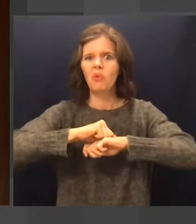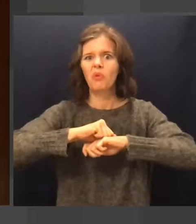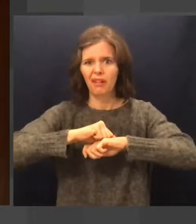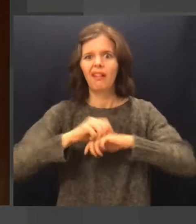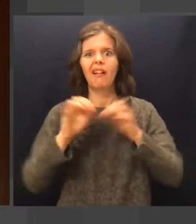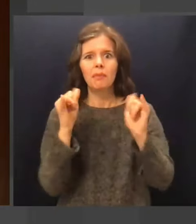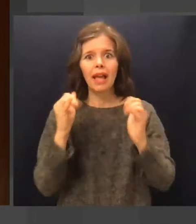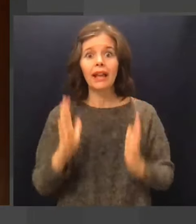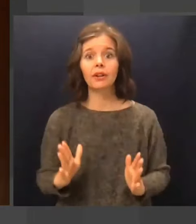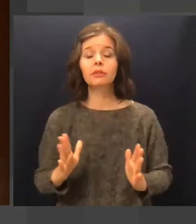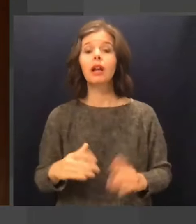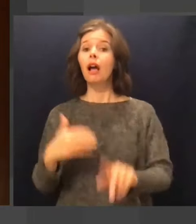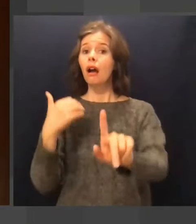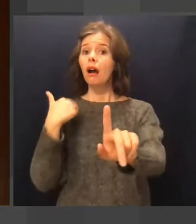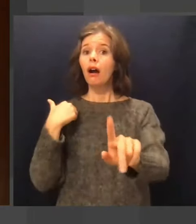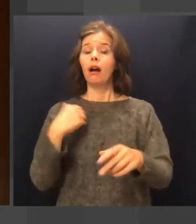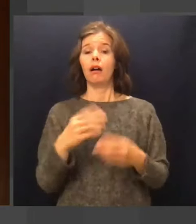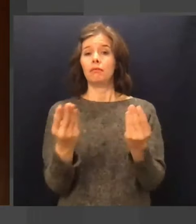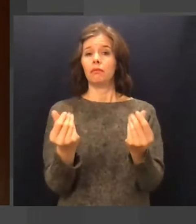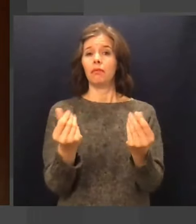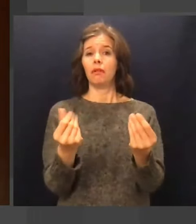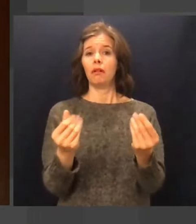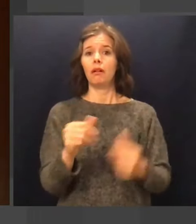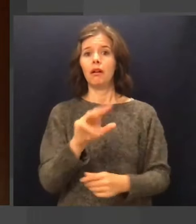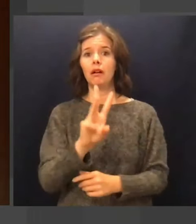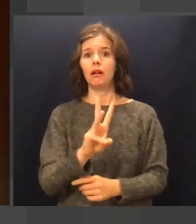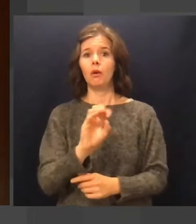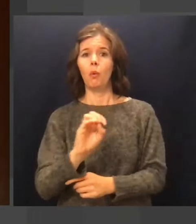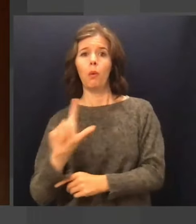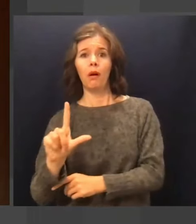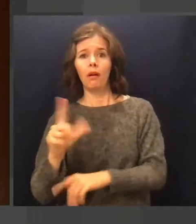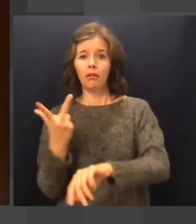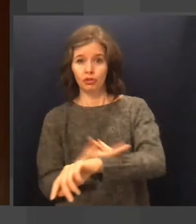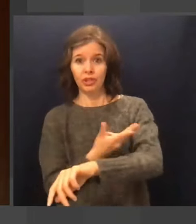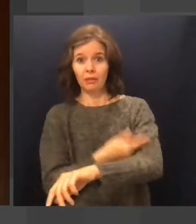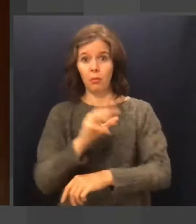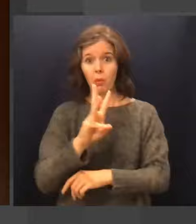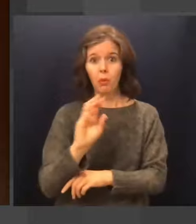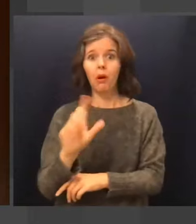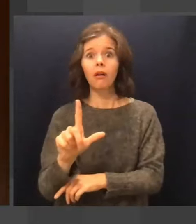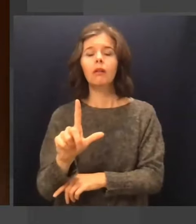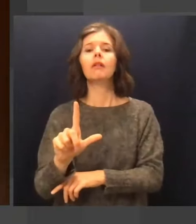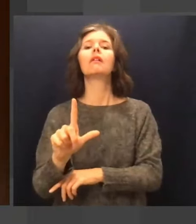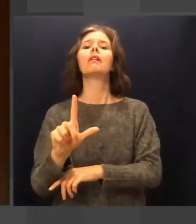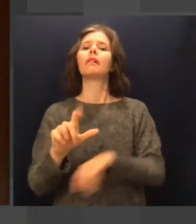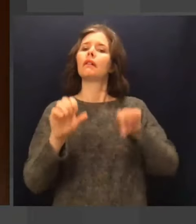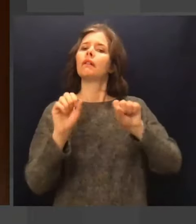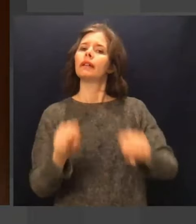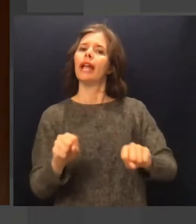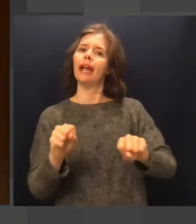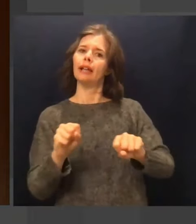WHERE YOU CAN ACTUALLY USE WOOL